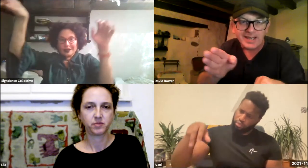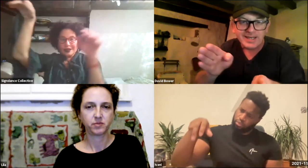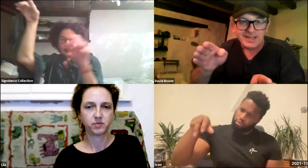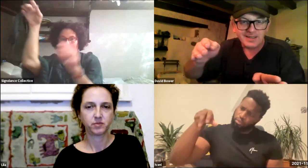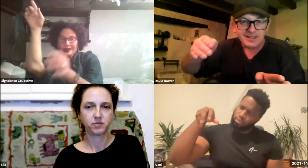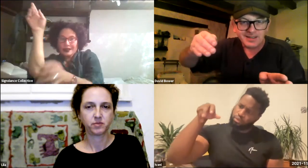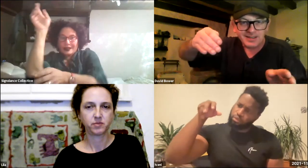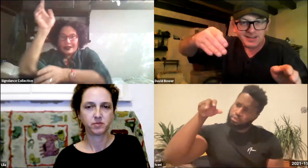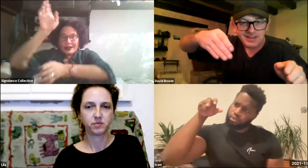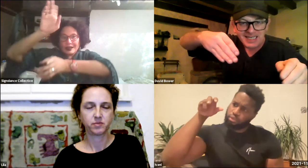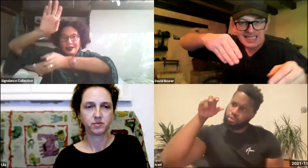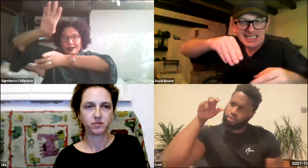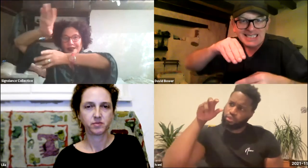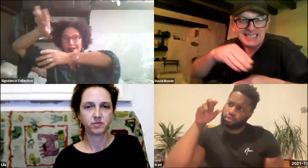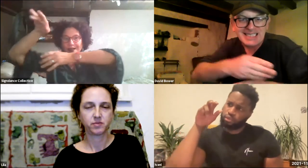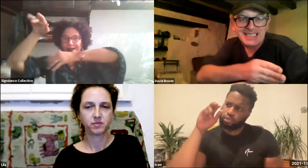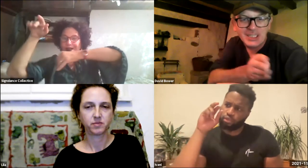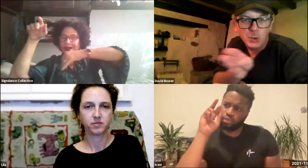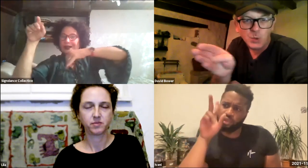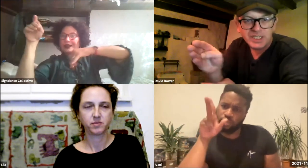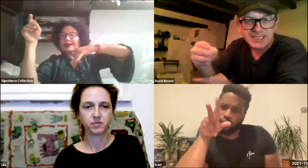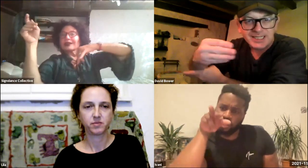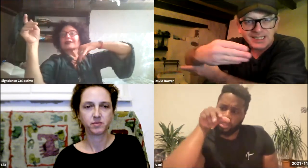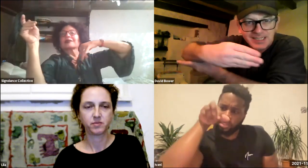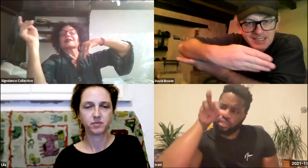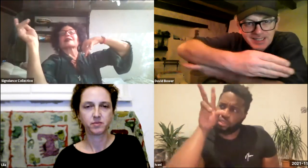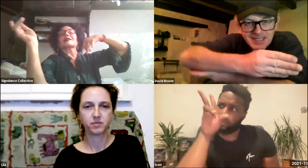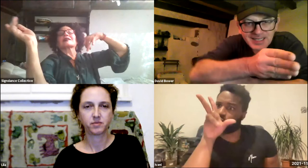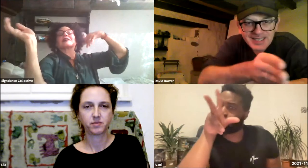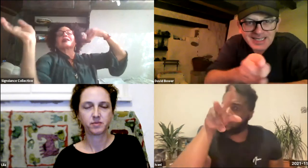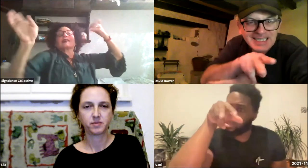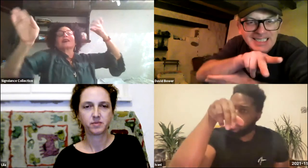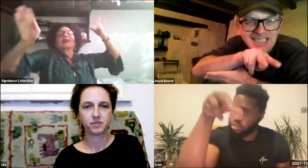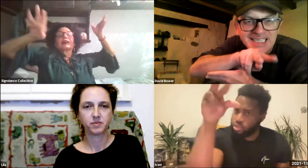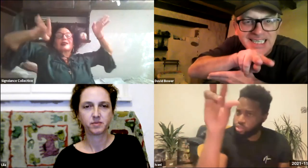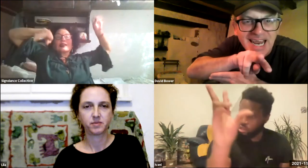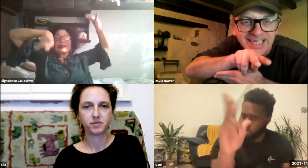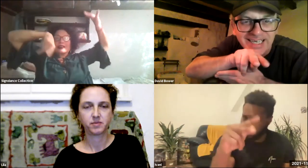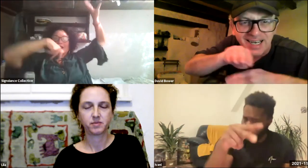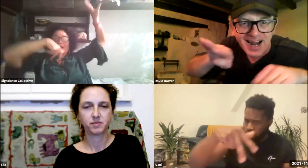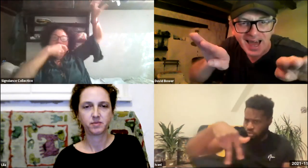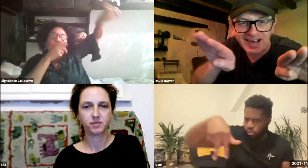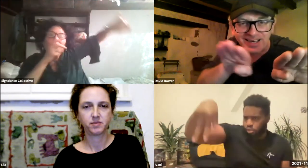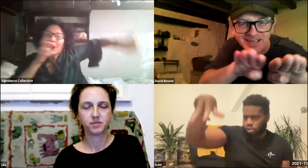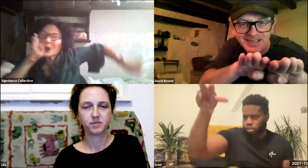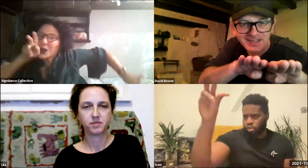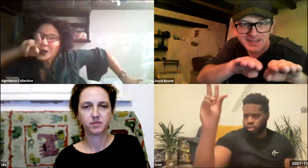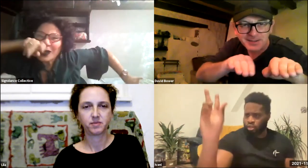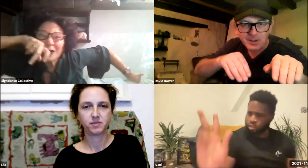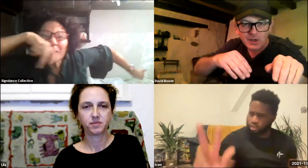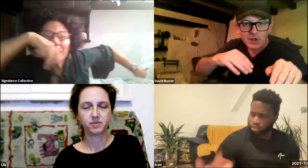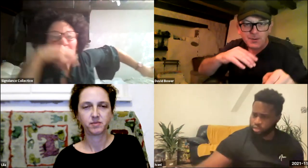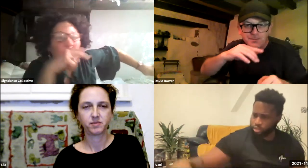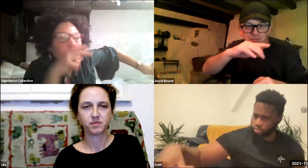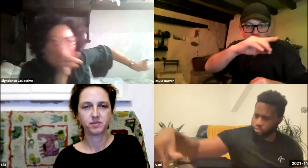like Lila says tradition and progressive thinking.